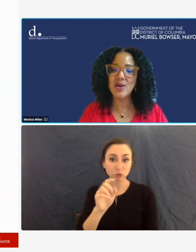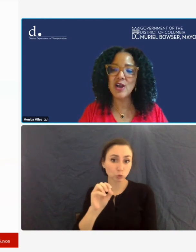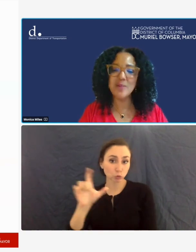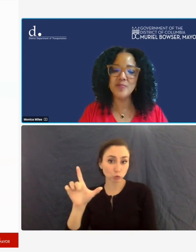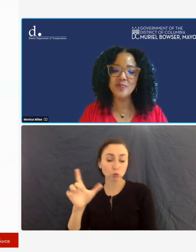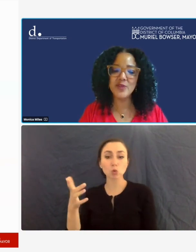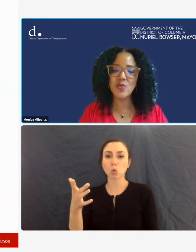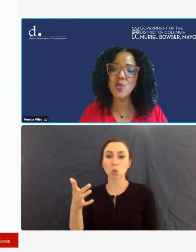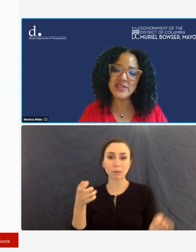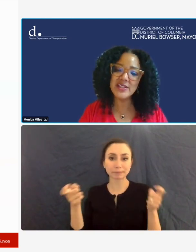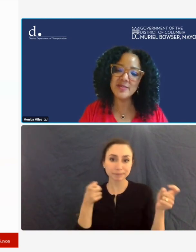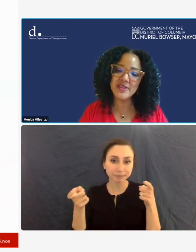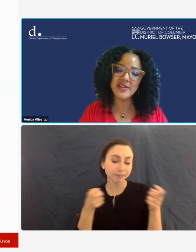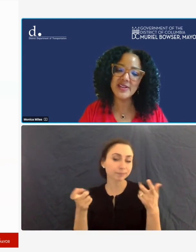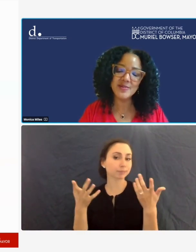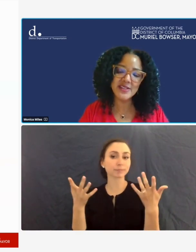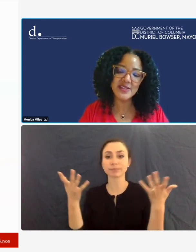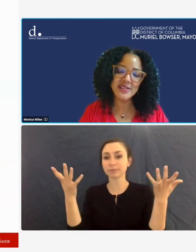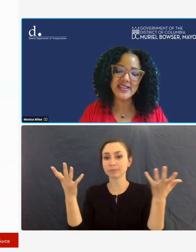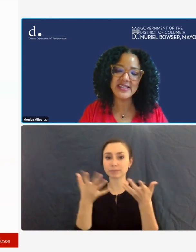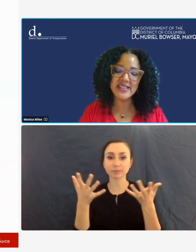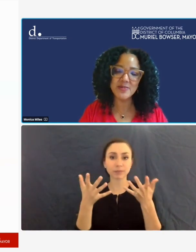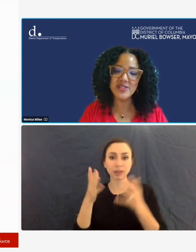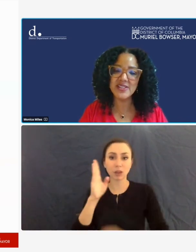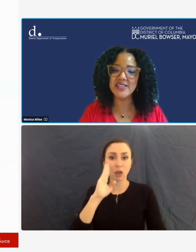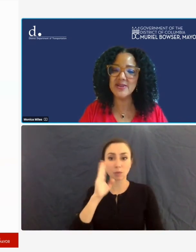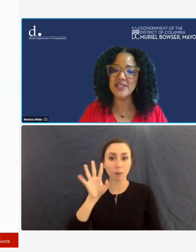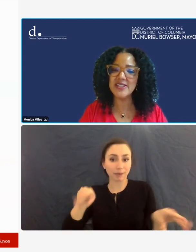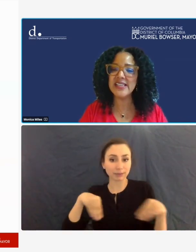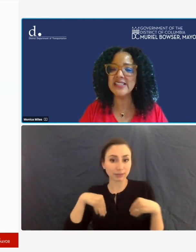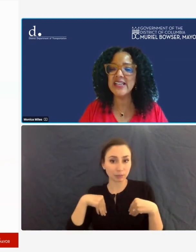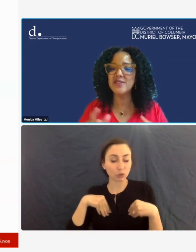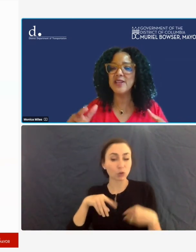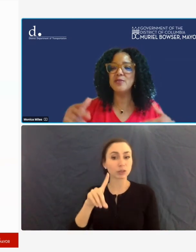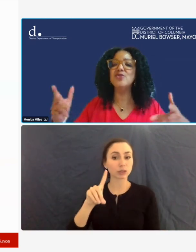um what's going to be ultimately going to be acceptable to the dots it's kind of like mutually